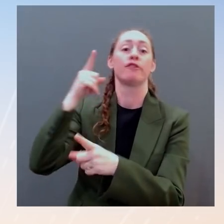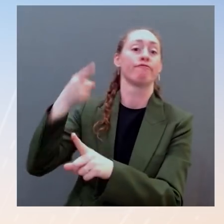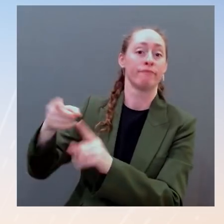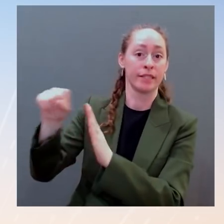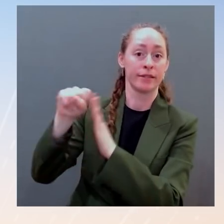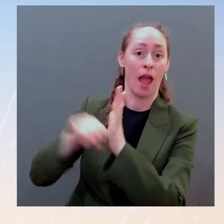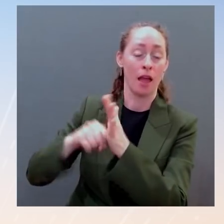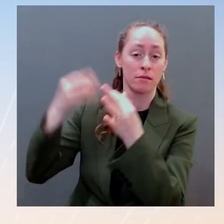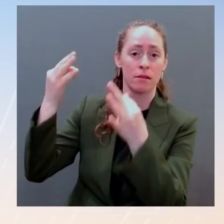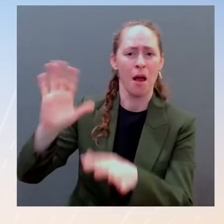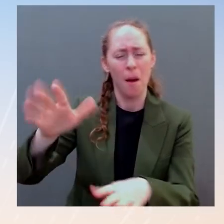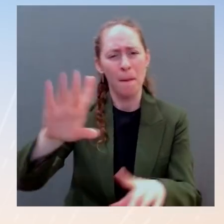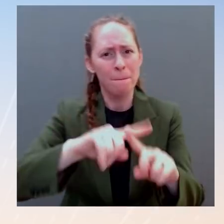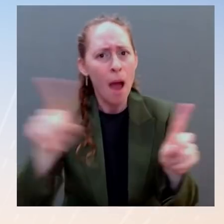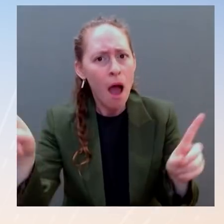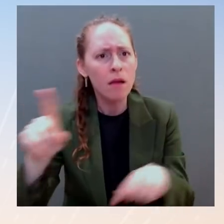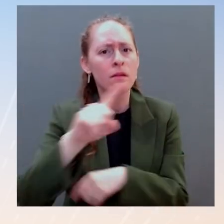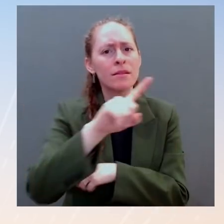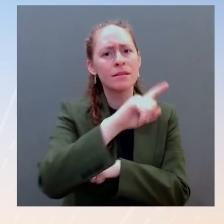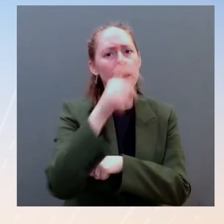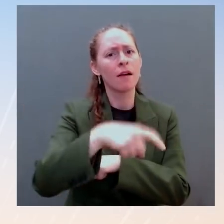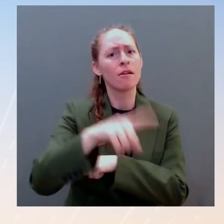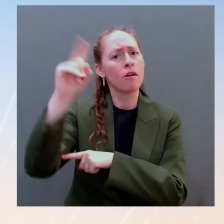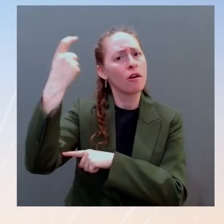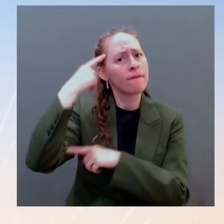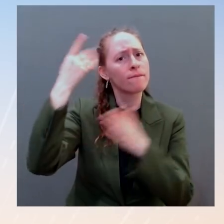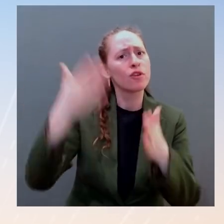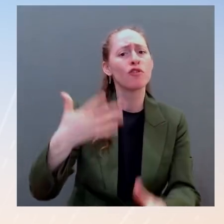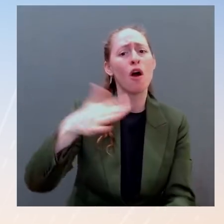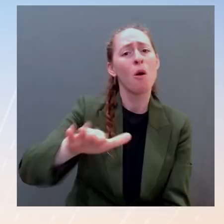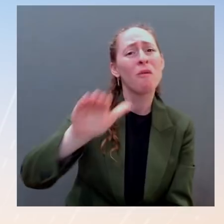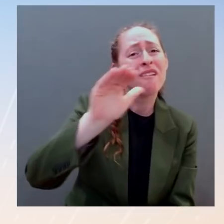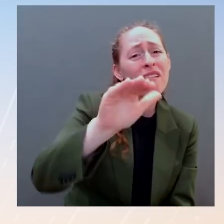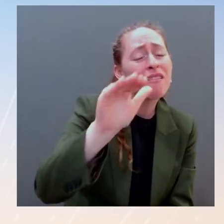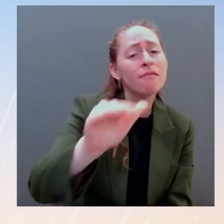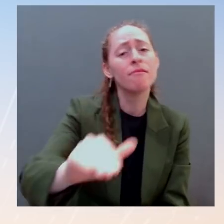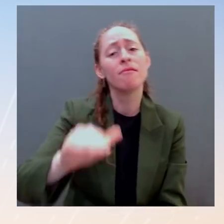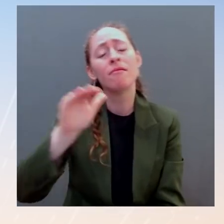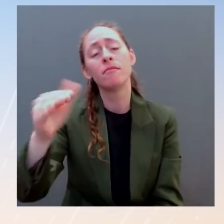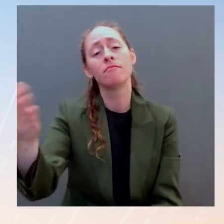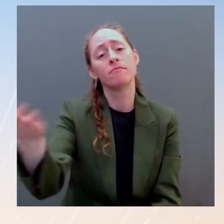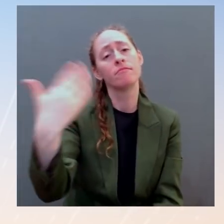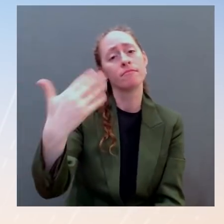you know, to send more -- you know, to help people who are in this position at the border,